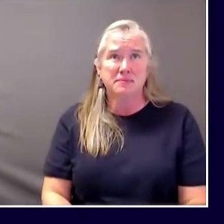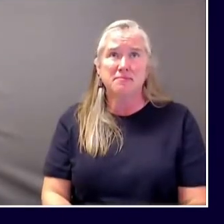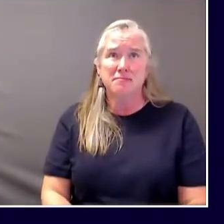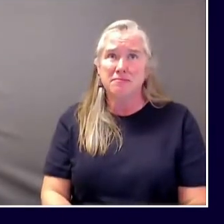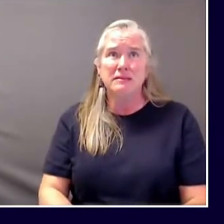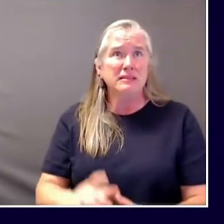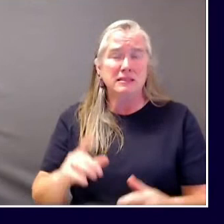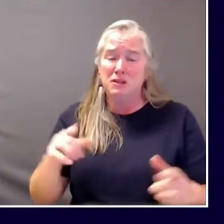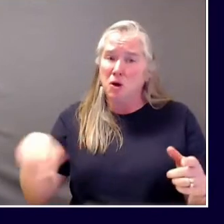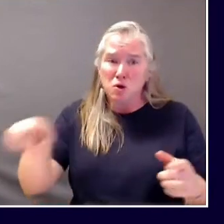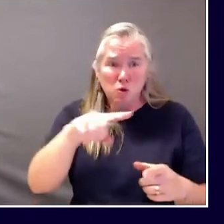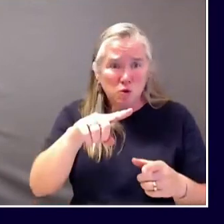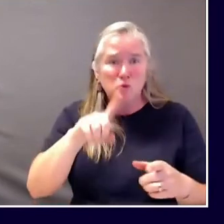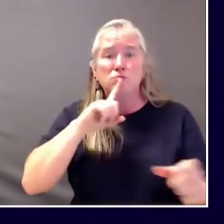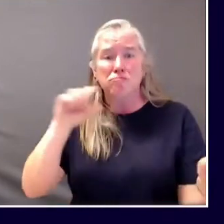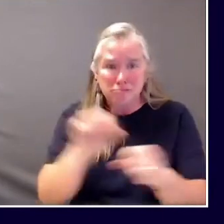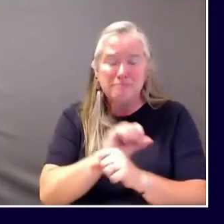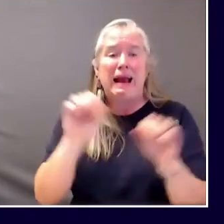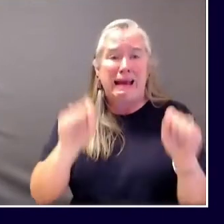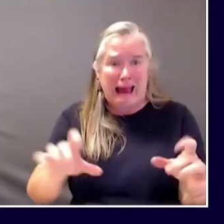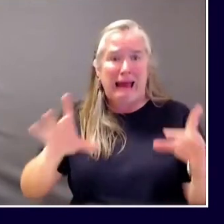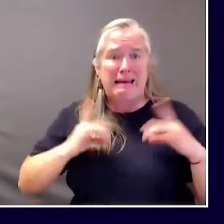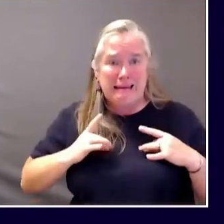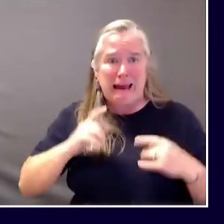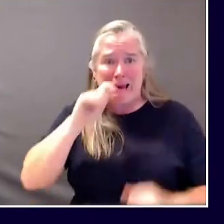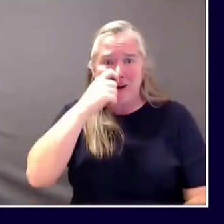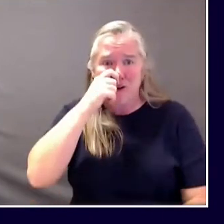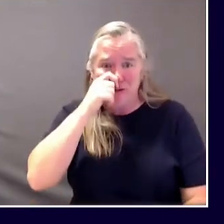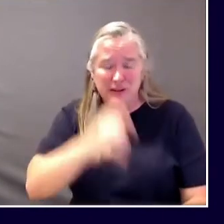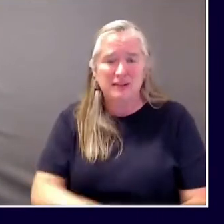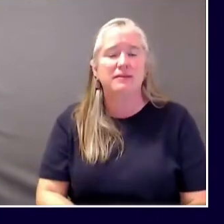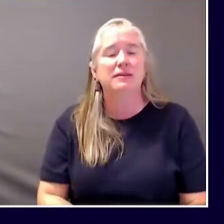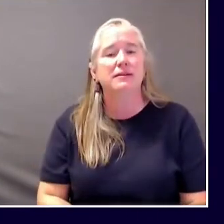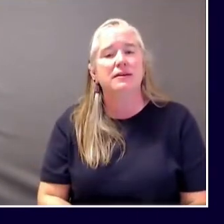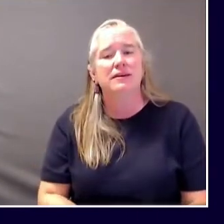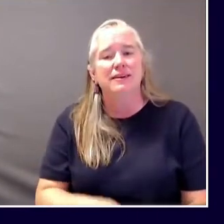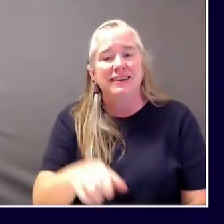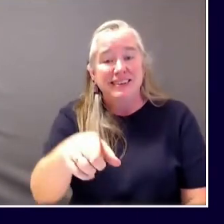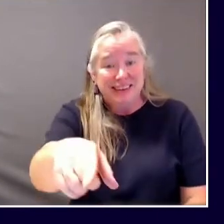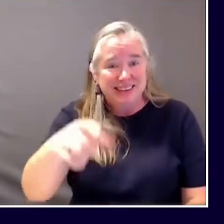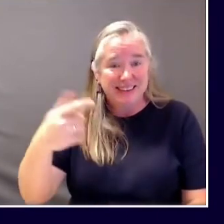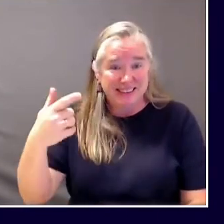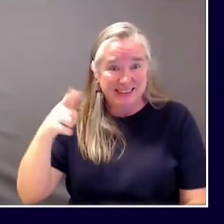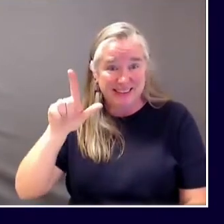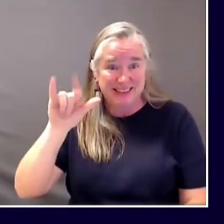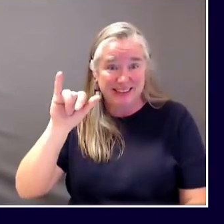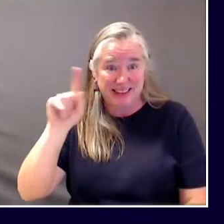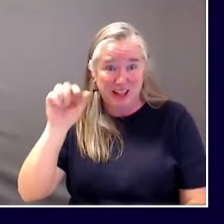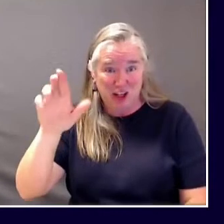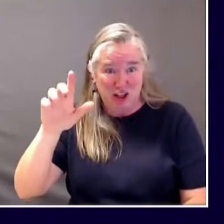exponentially